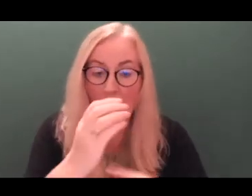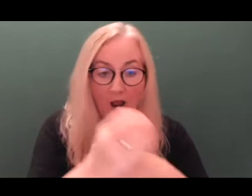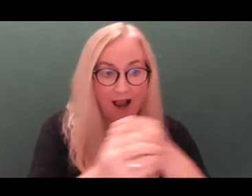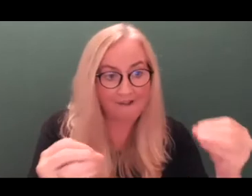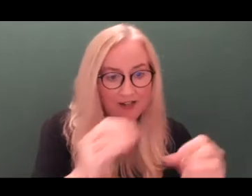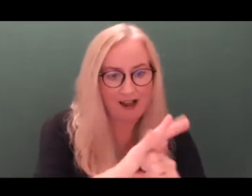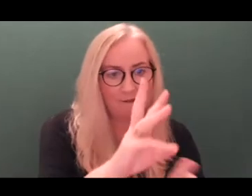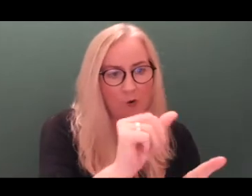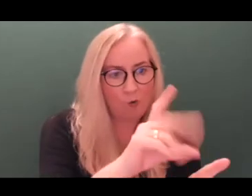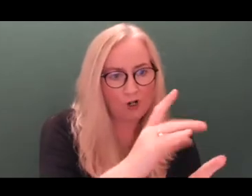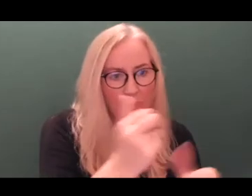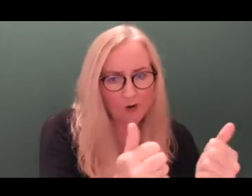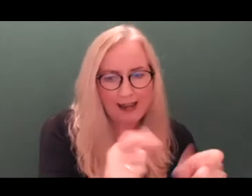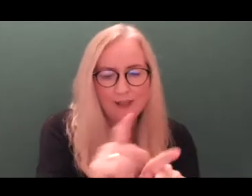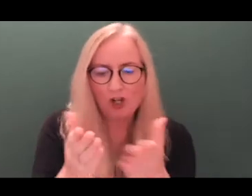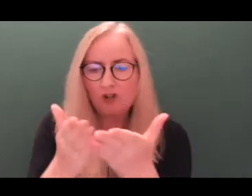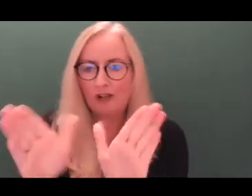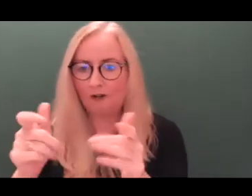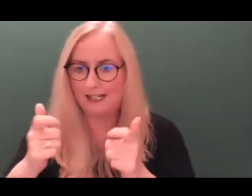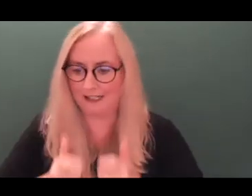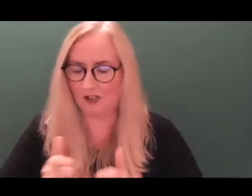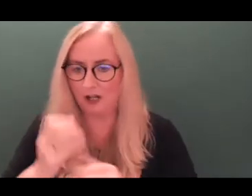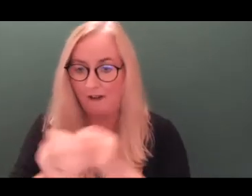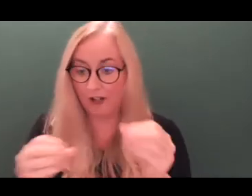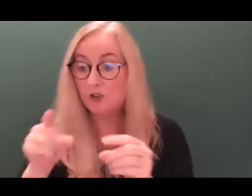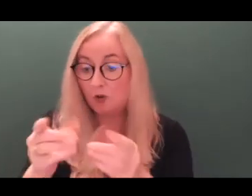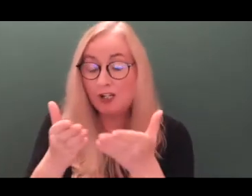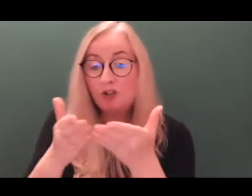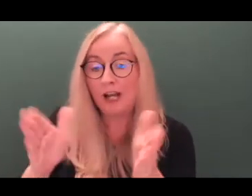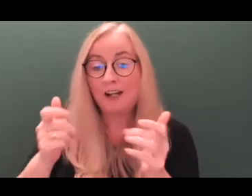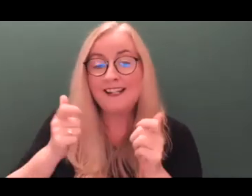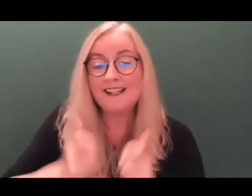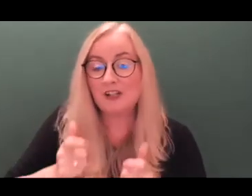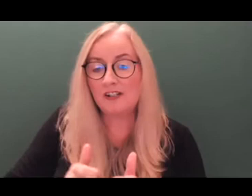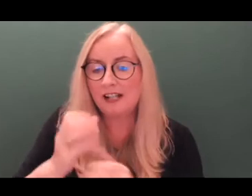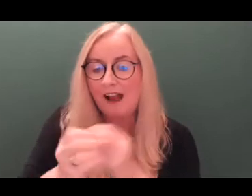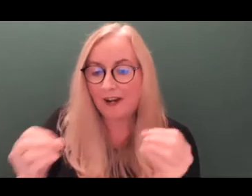general solicitors office. The general solicitors committee, I am the same as any committee in the